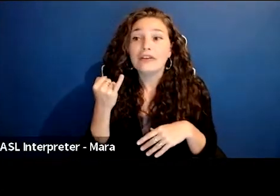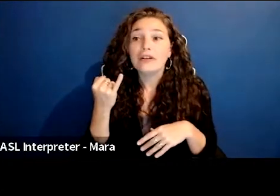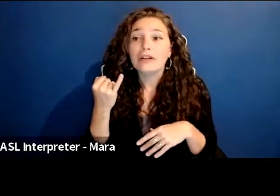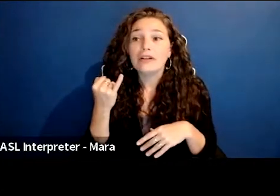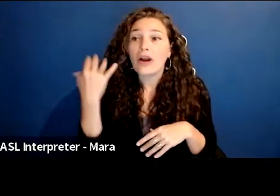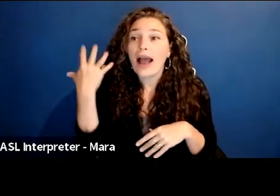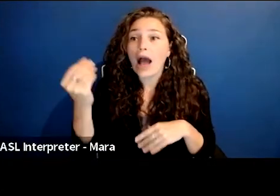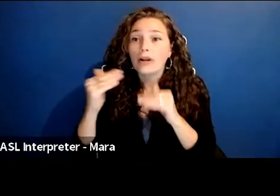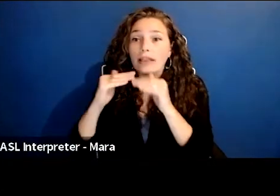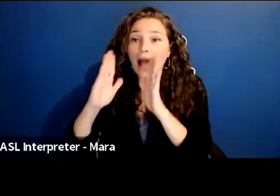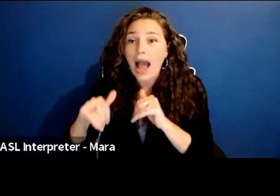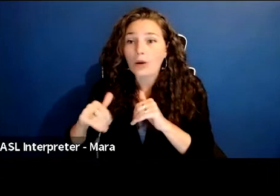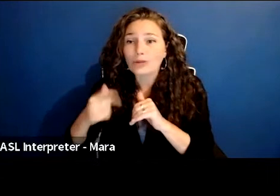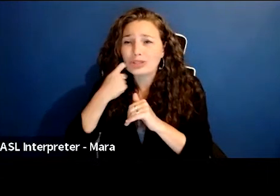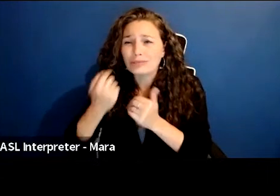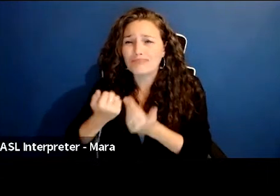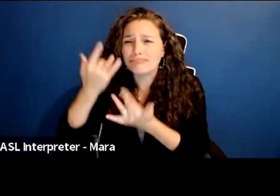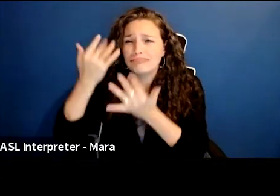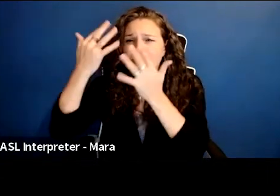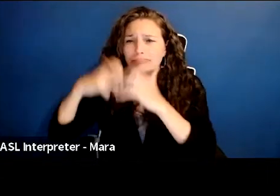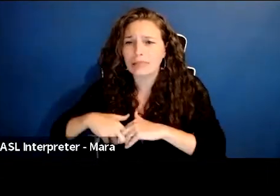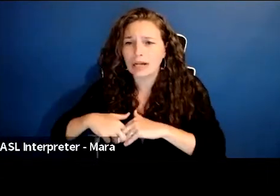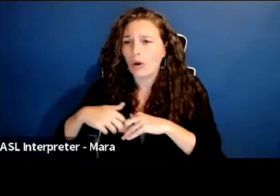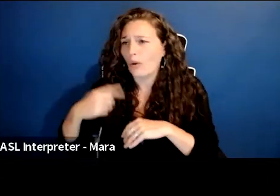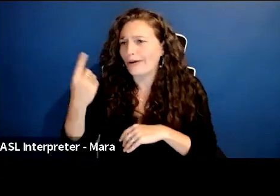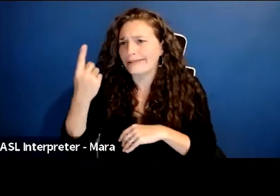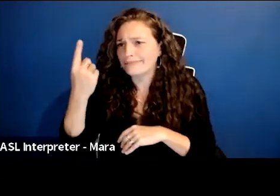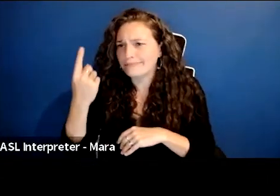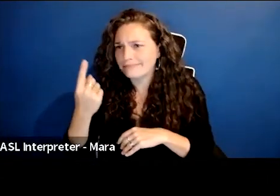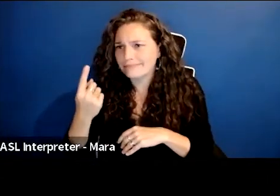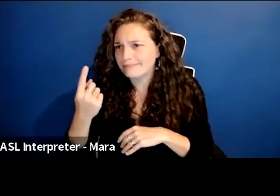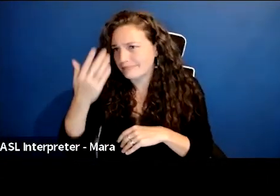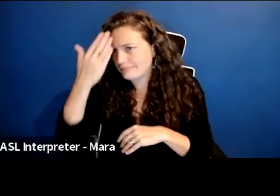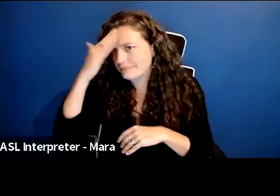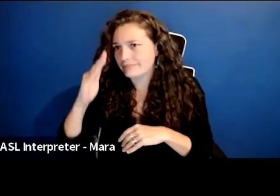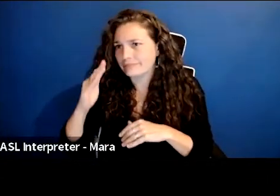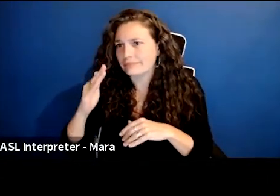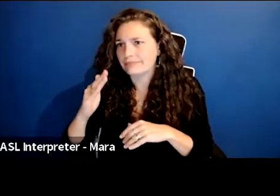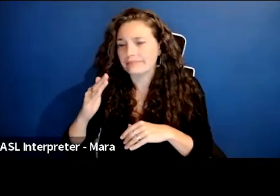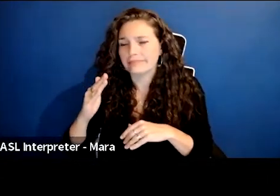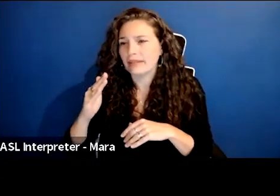because the house just burned down, or your house has been washed away in a flood,